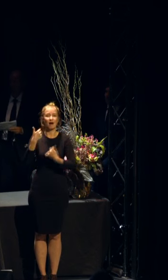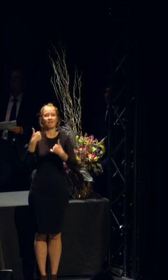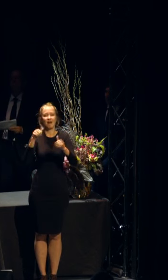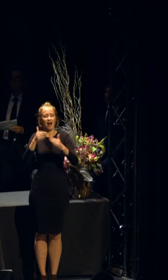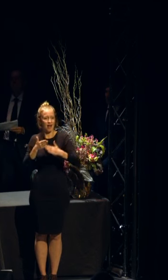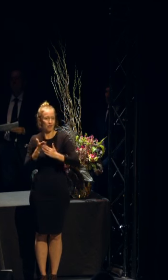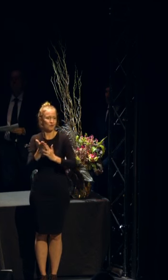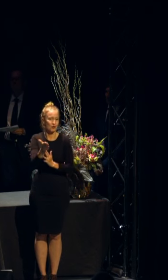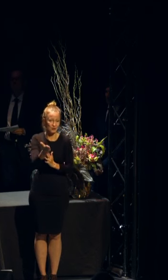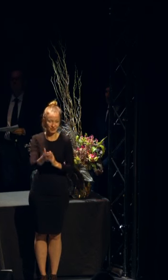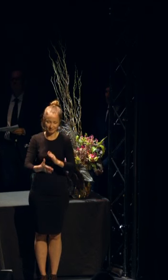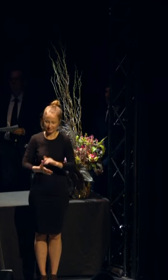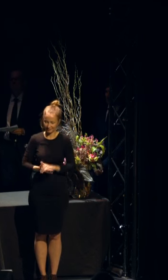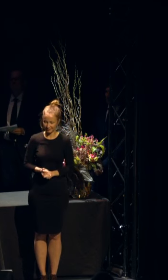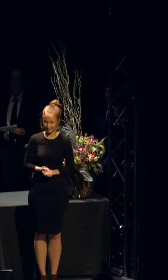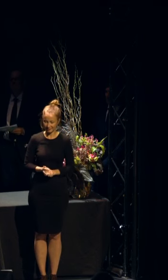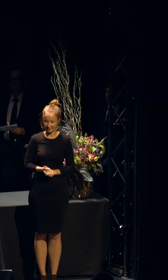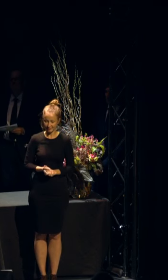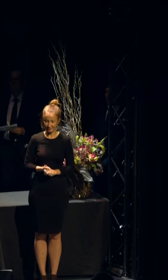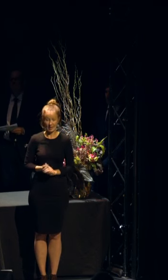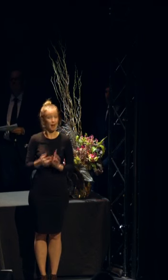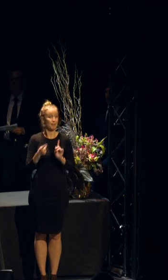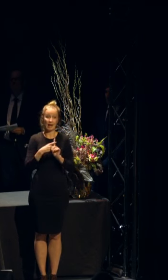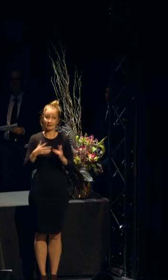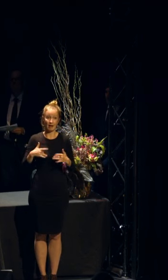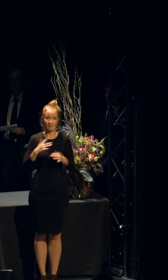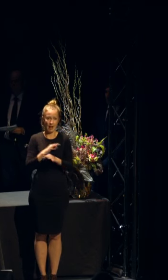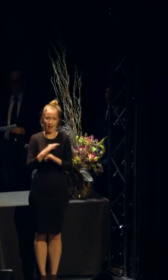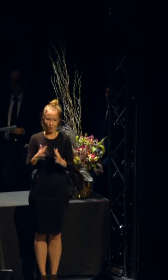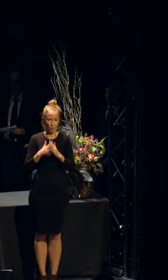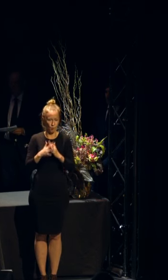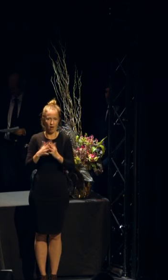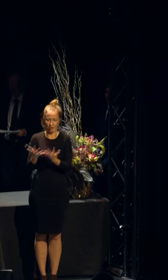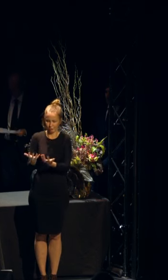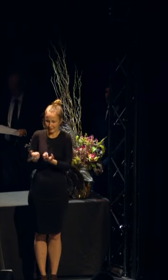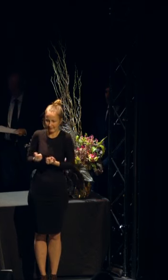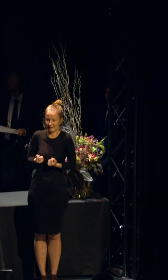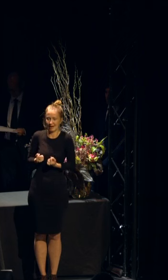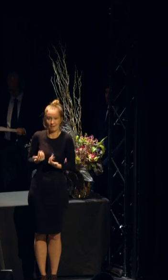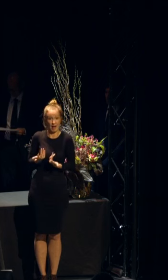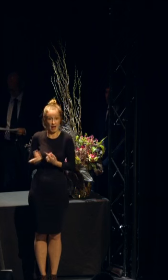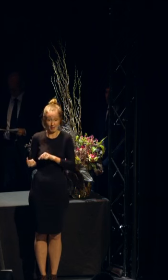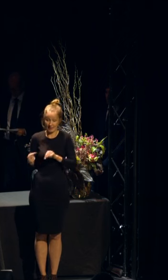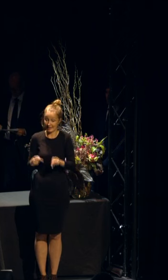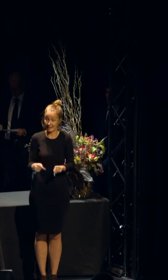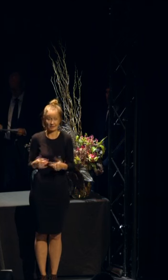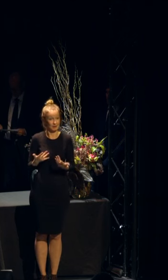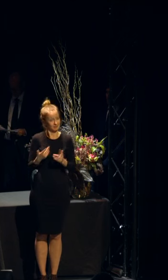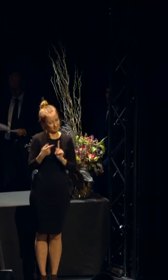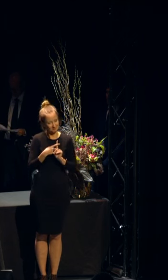Anyway, I still feel completely undeserving, but I'm here, so there you go.